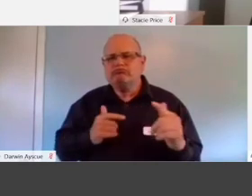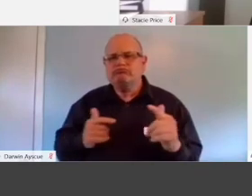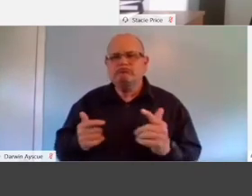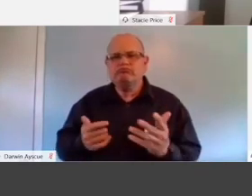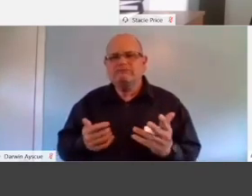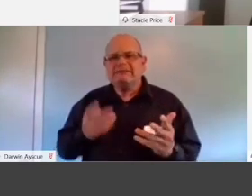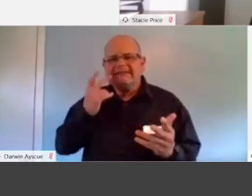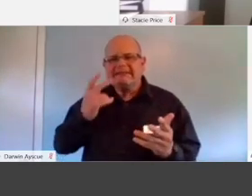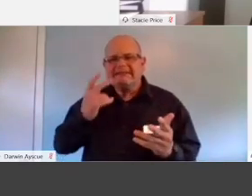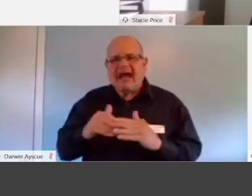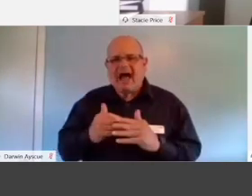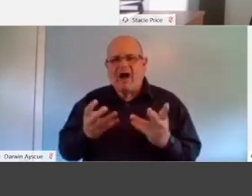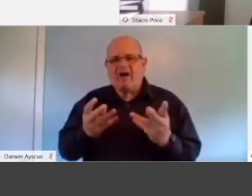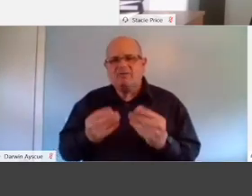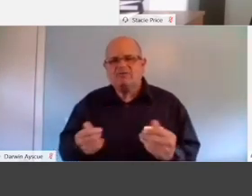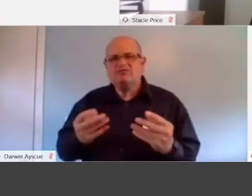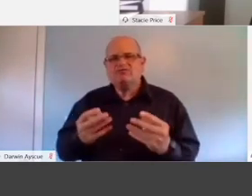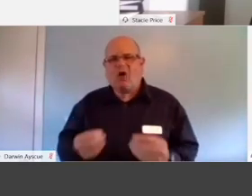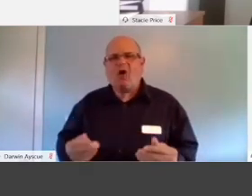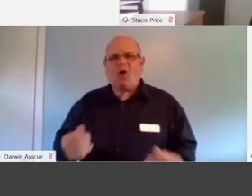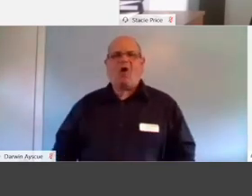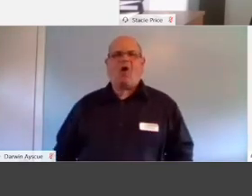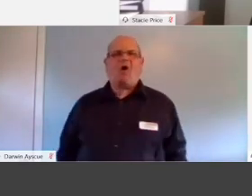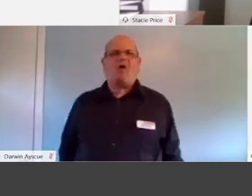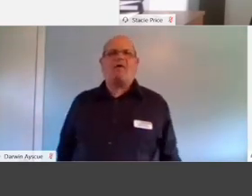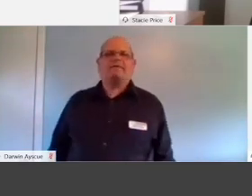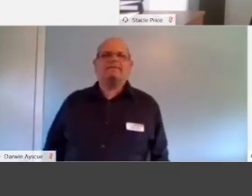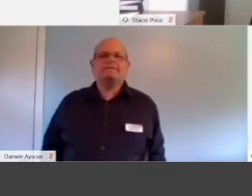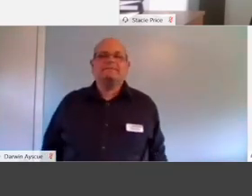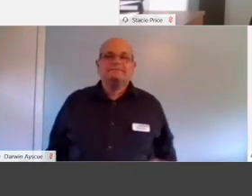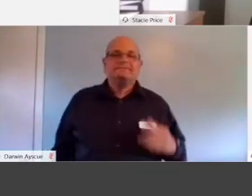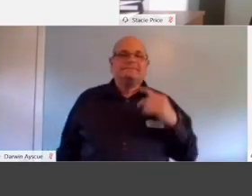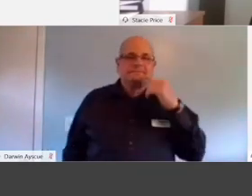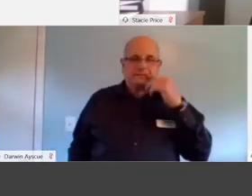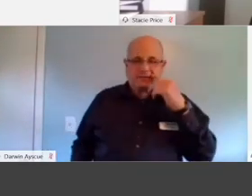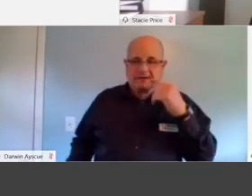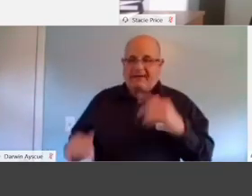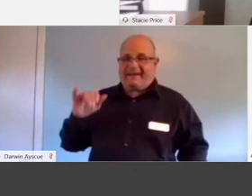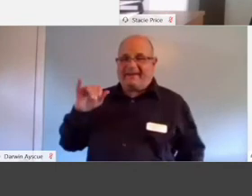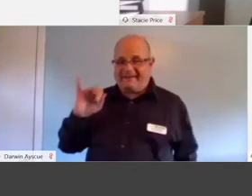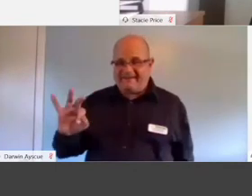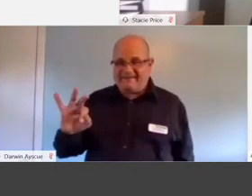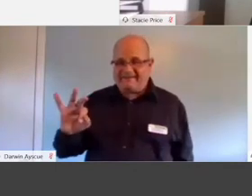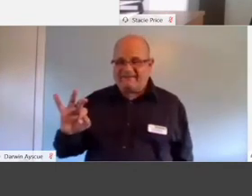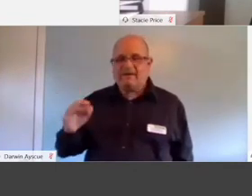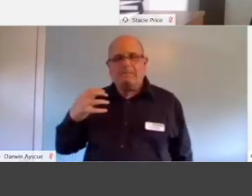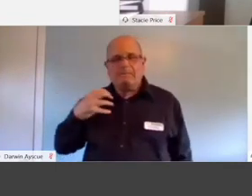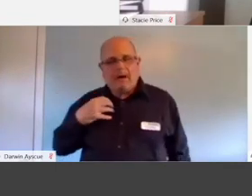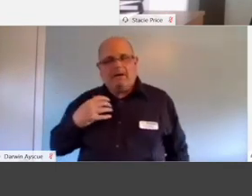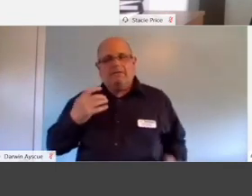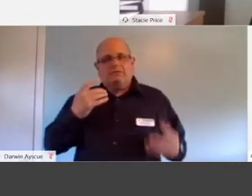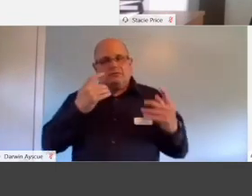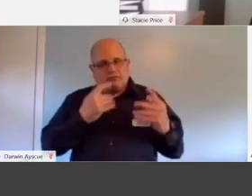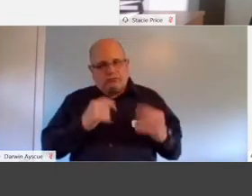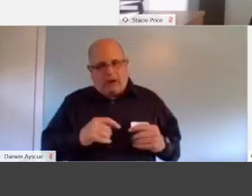it's exploring issues. If after an employer tries to allow the employee